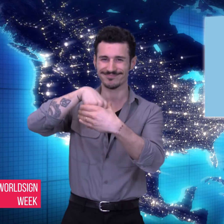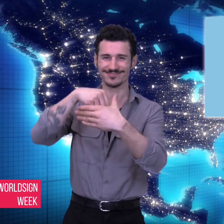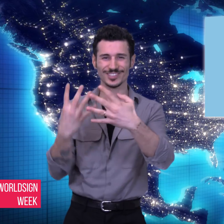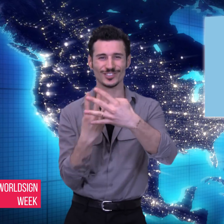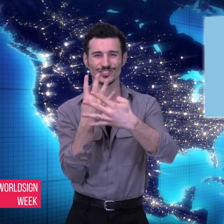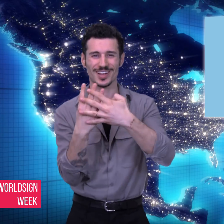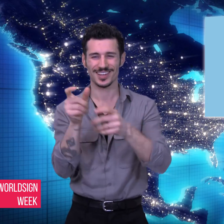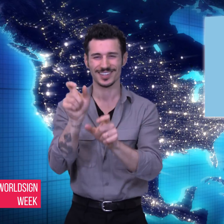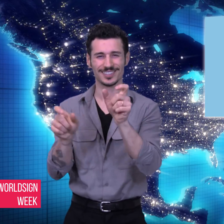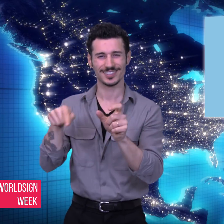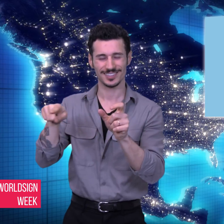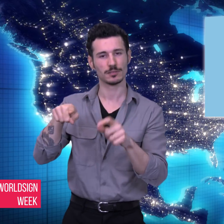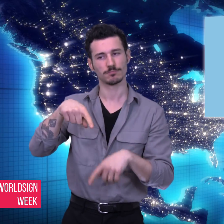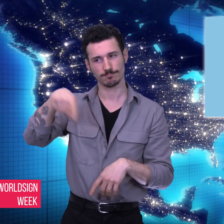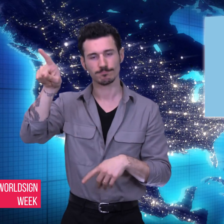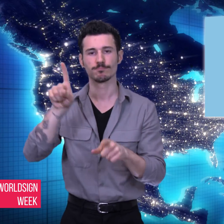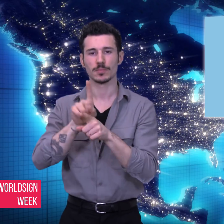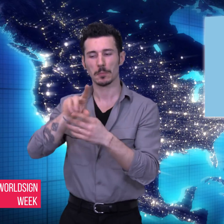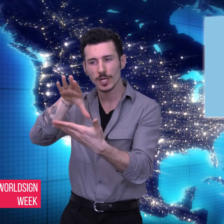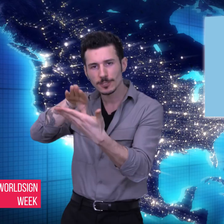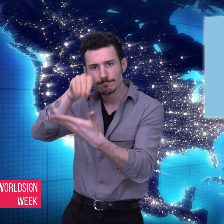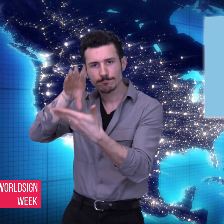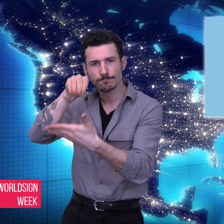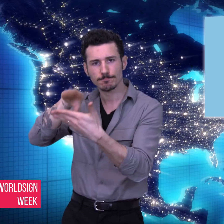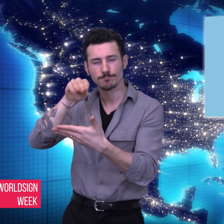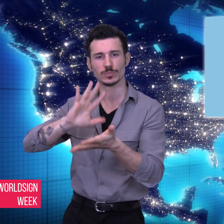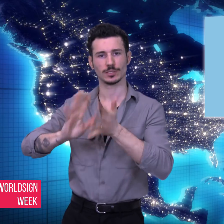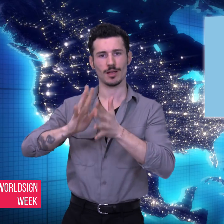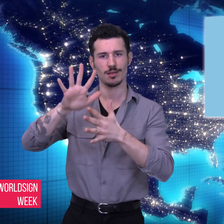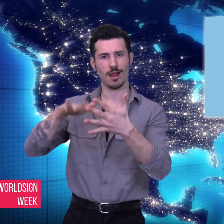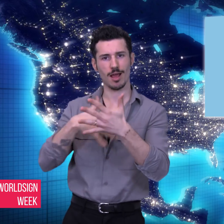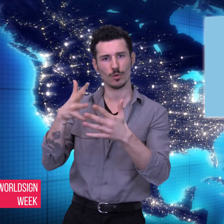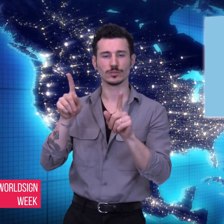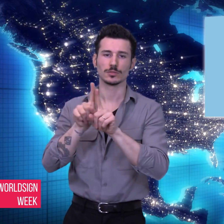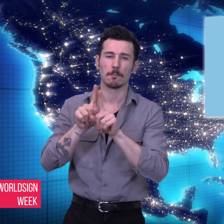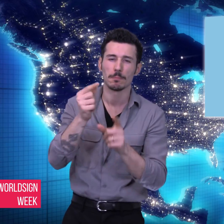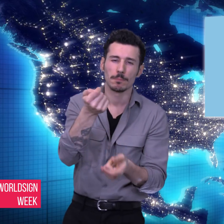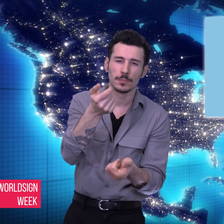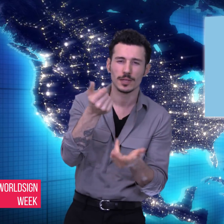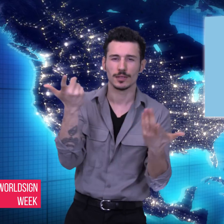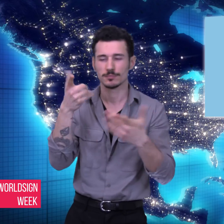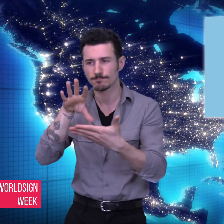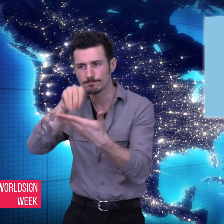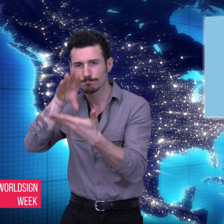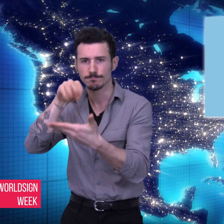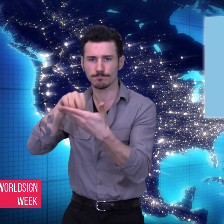Prison staff members shall receive training on how